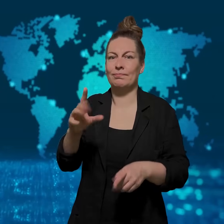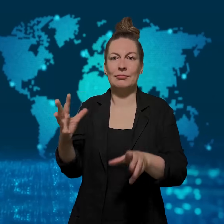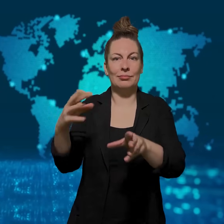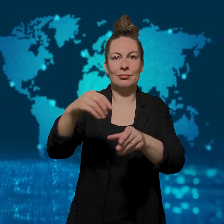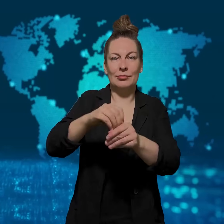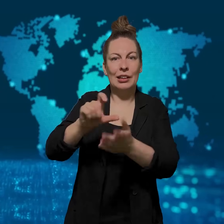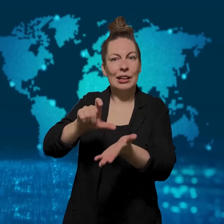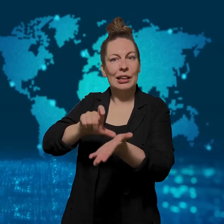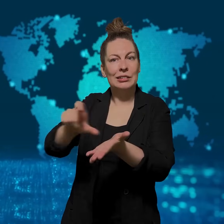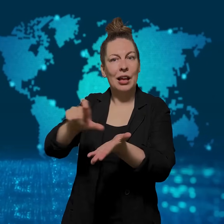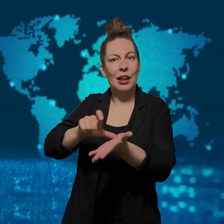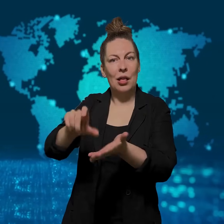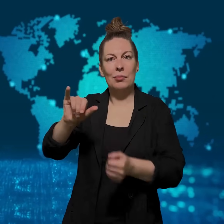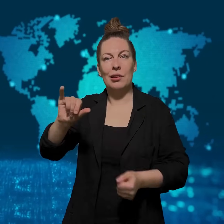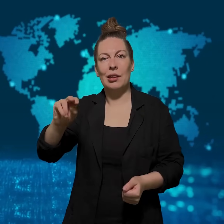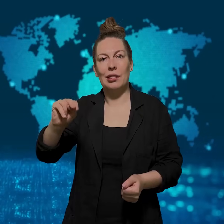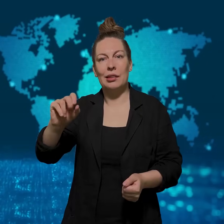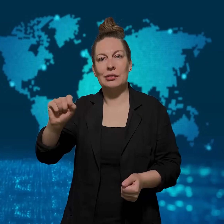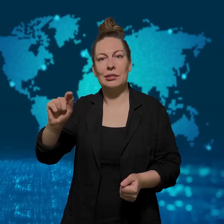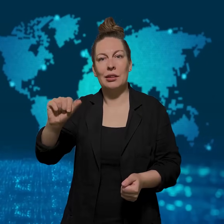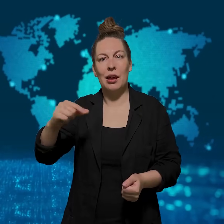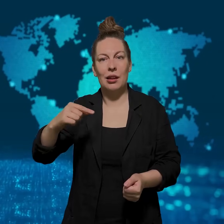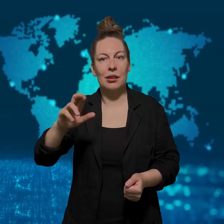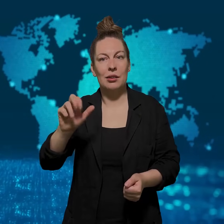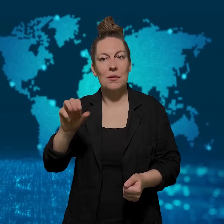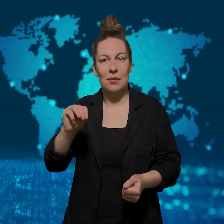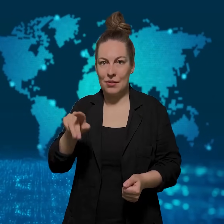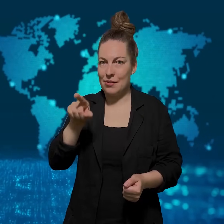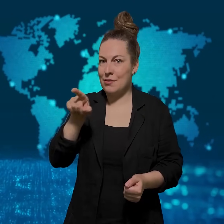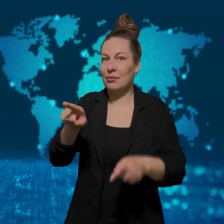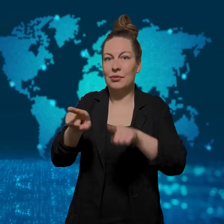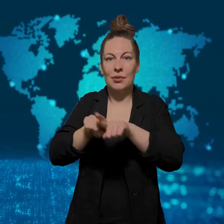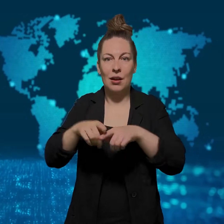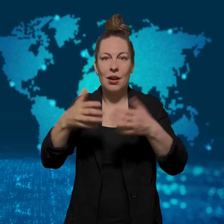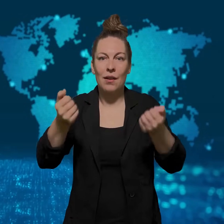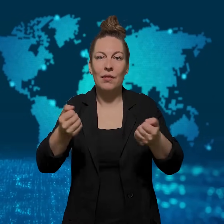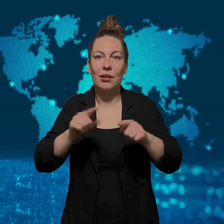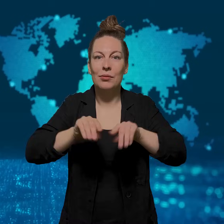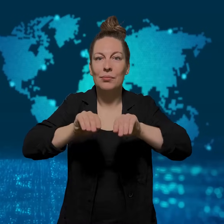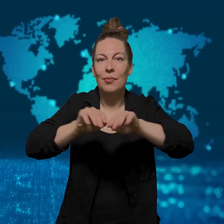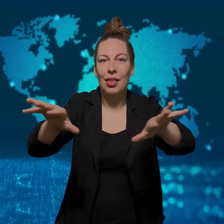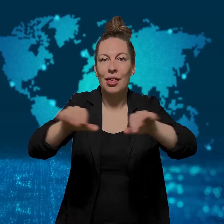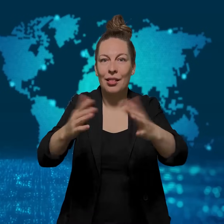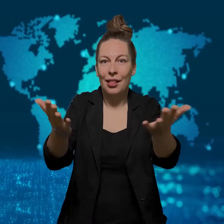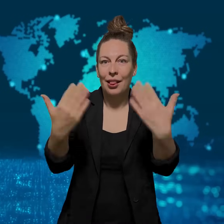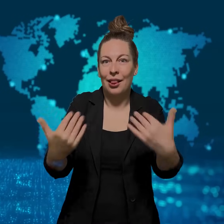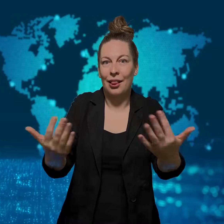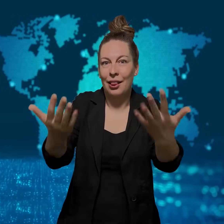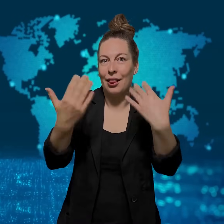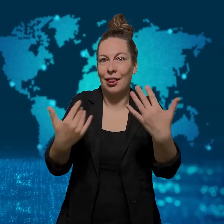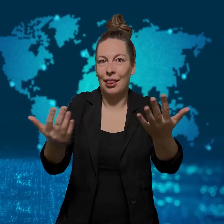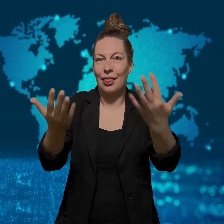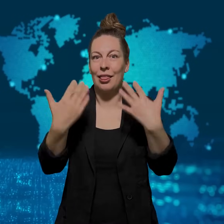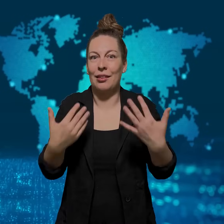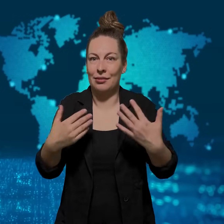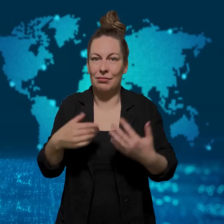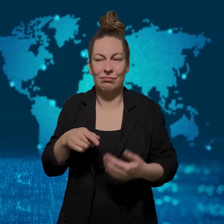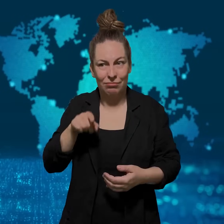The case also claims that Instagram exposed him to gun advertisements,